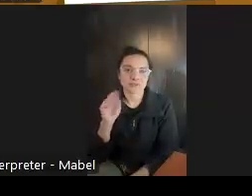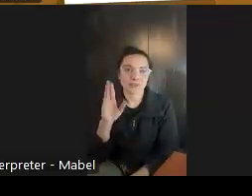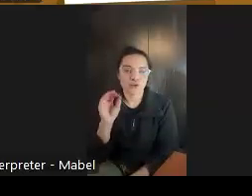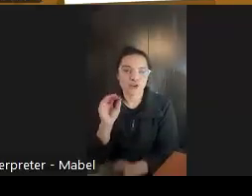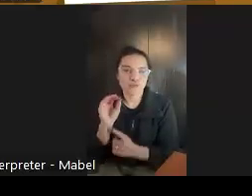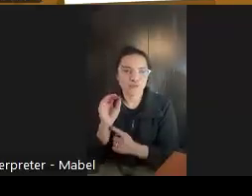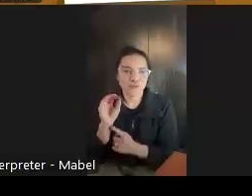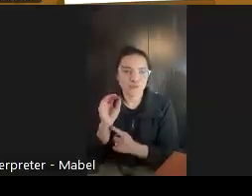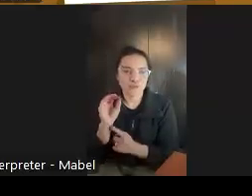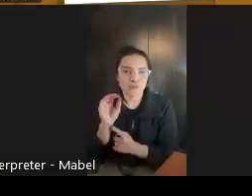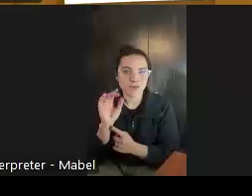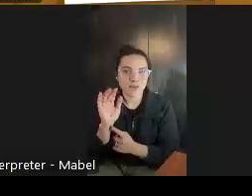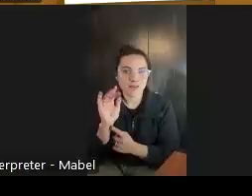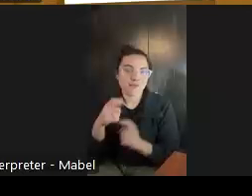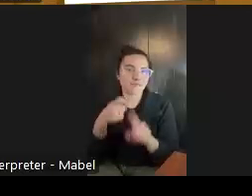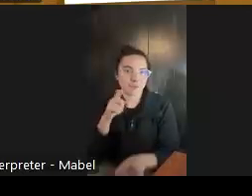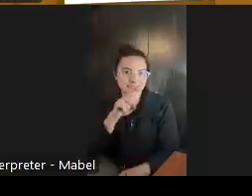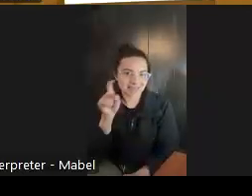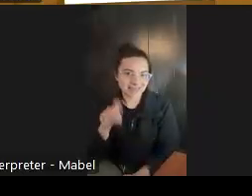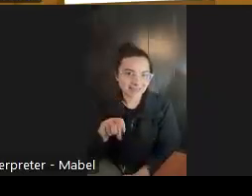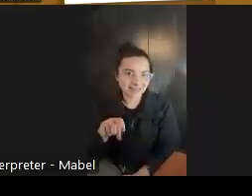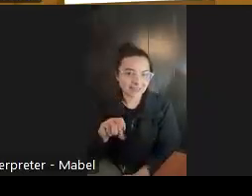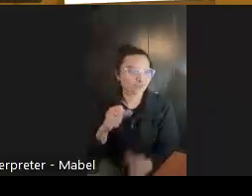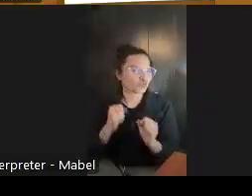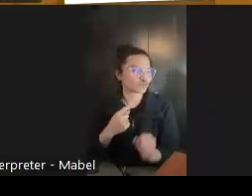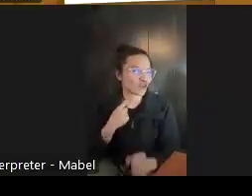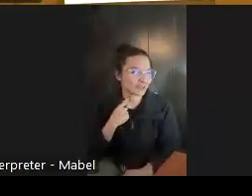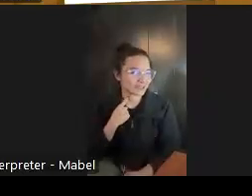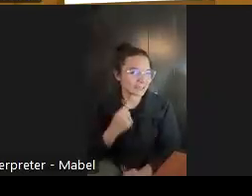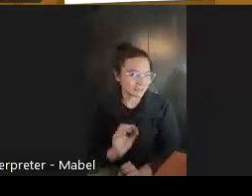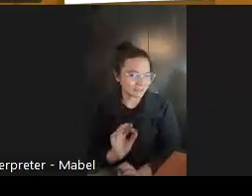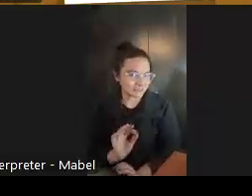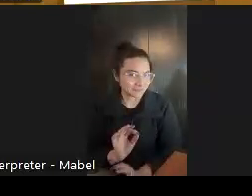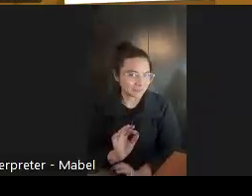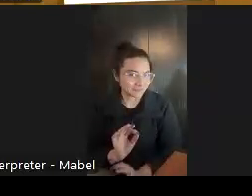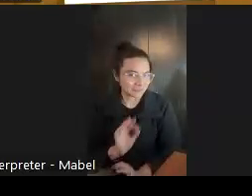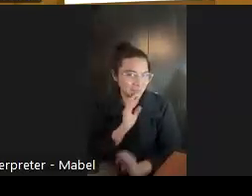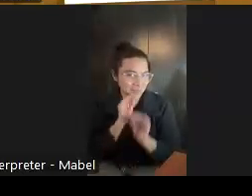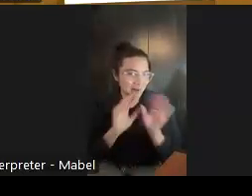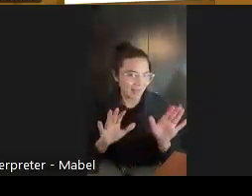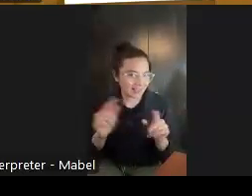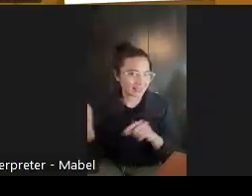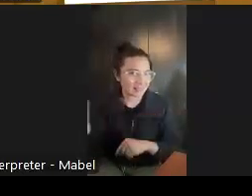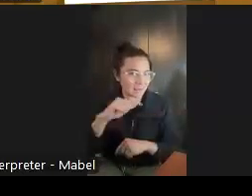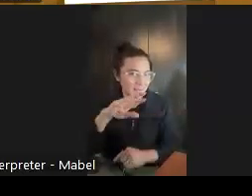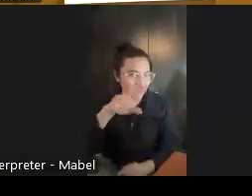that I I've been very uh blessed you can say to to have come to Rochester and I think to um I I